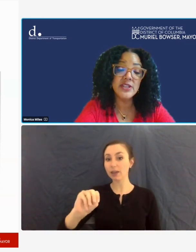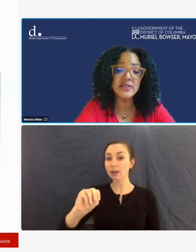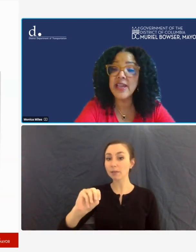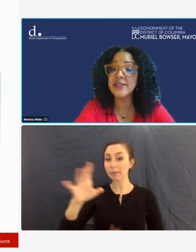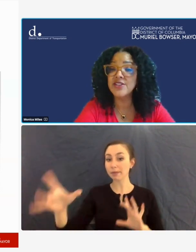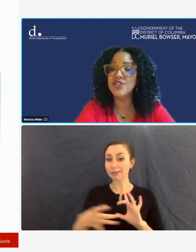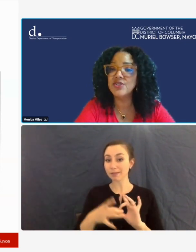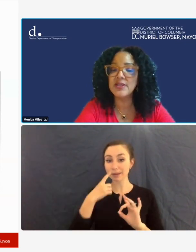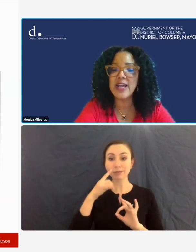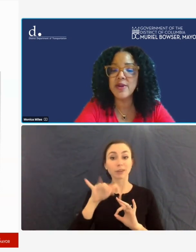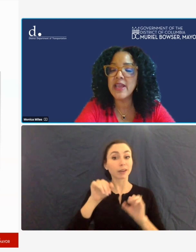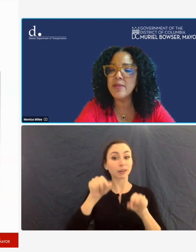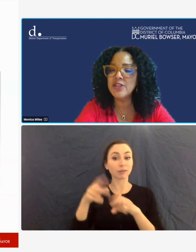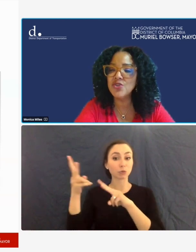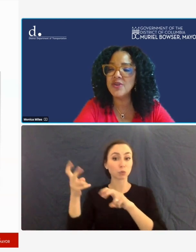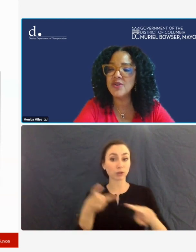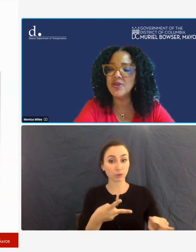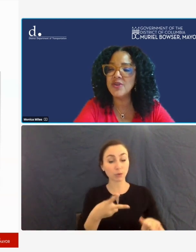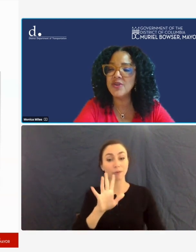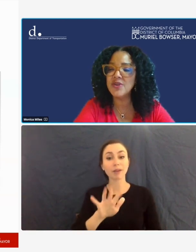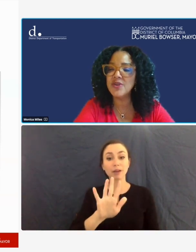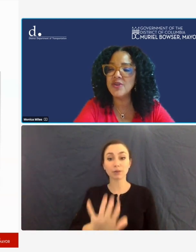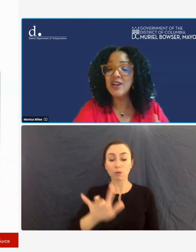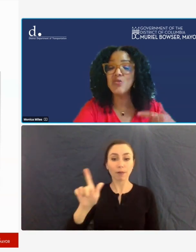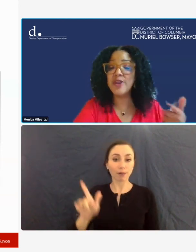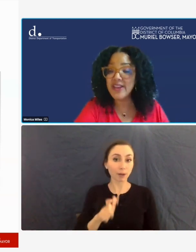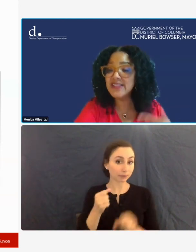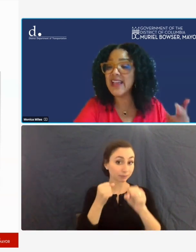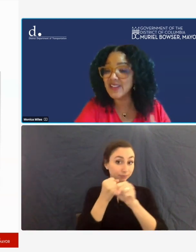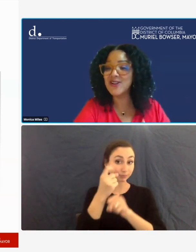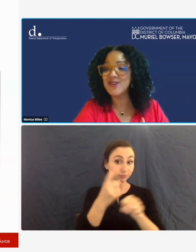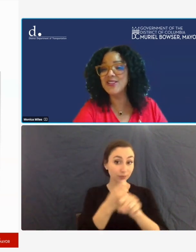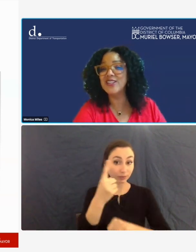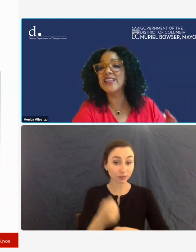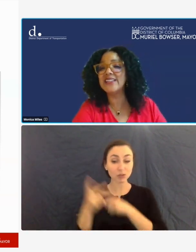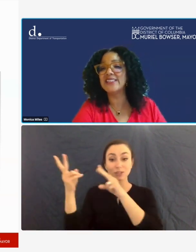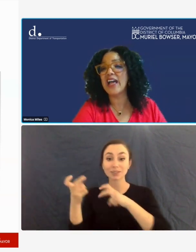that into your digital library and make sure that each year you re-download the latest copy